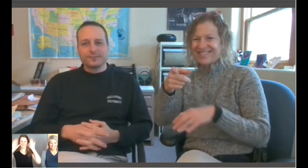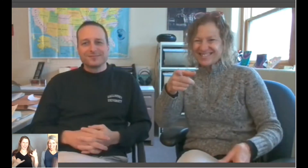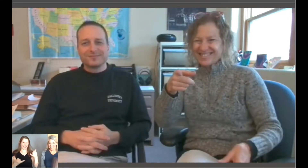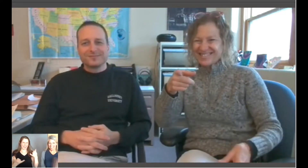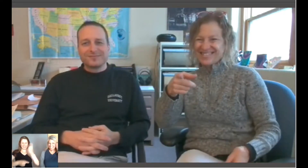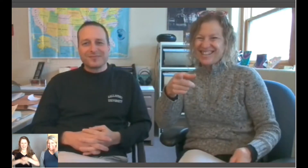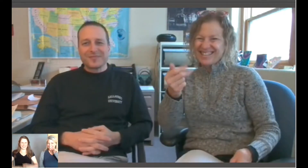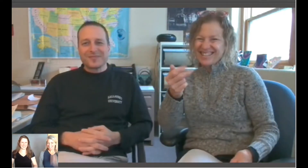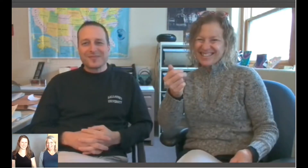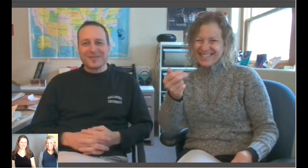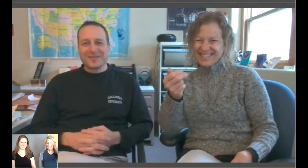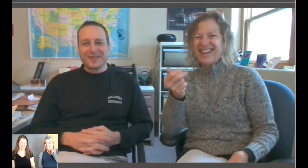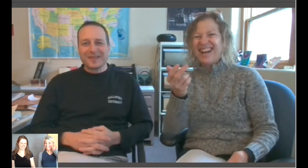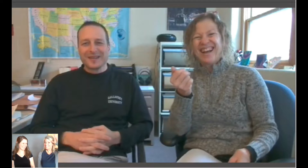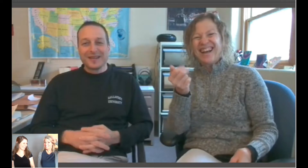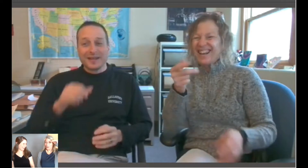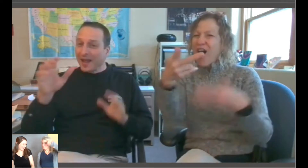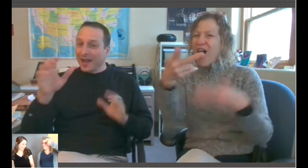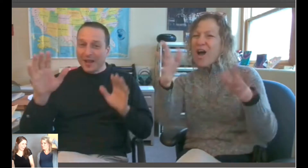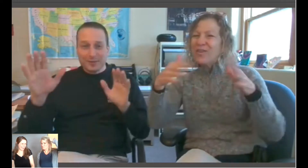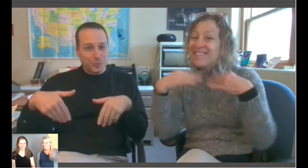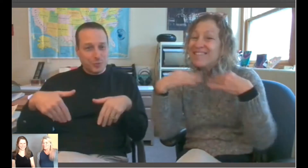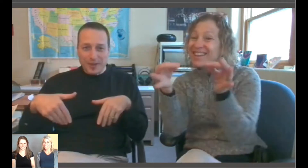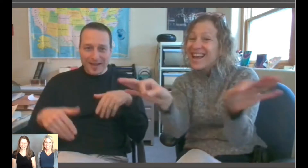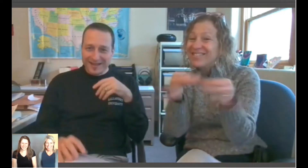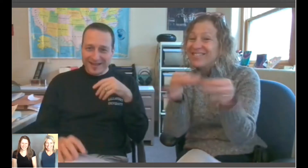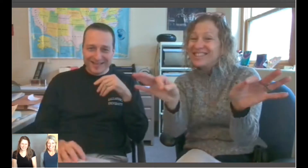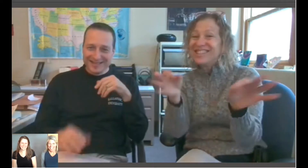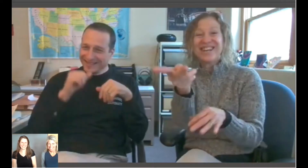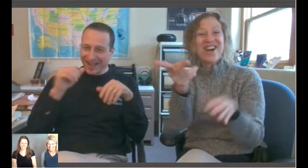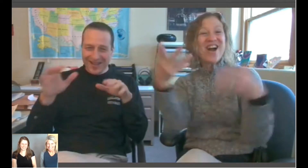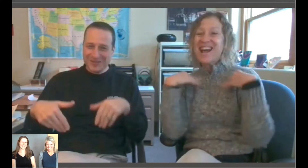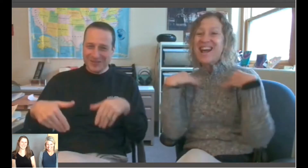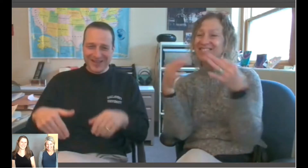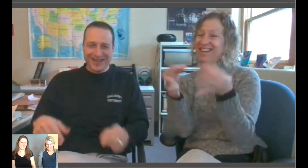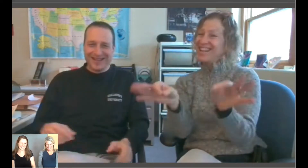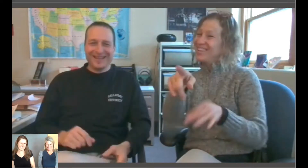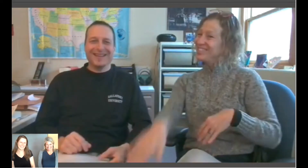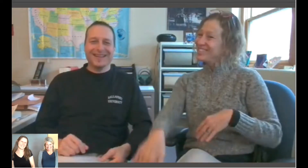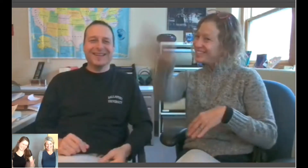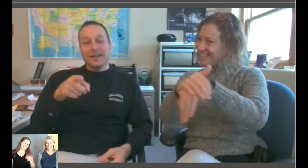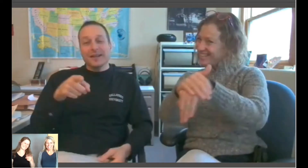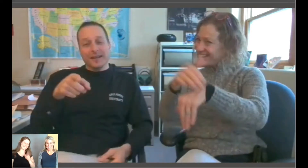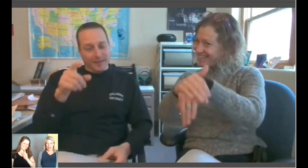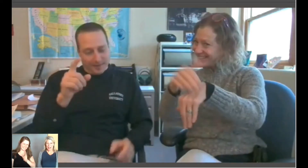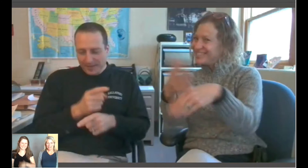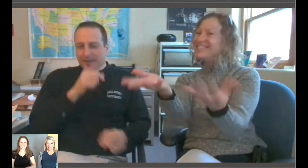Yes, well, and you already have language. You already have language so it's different because you have English and you had it at